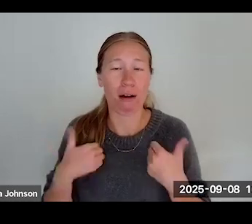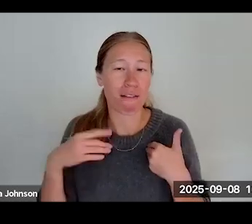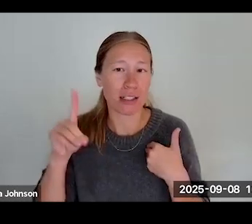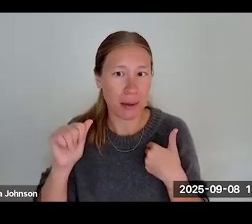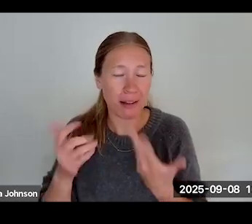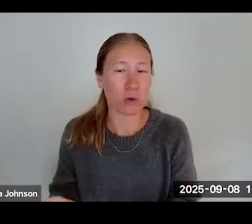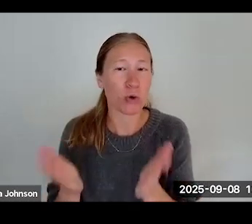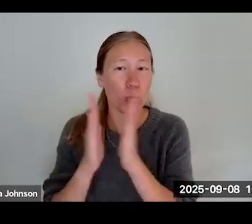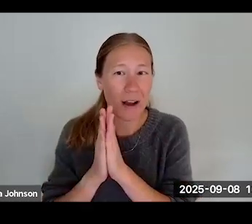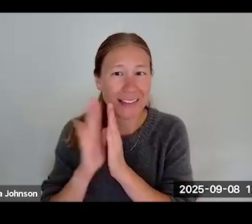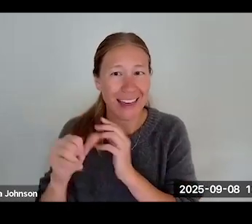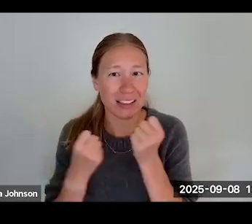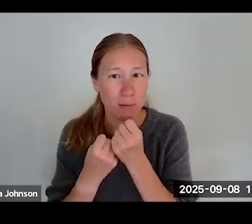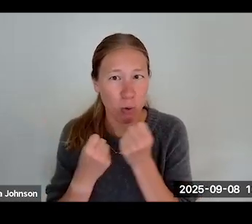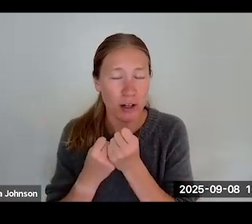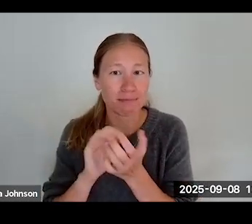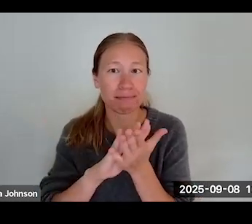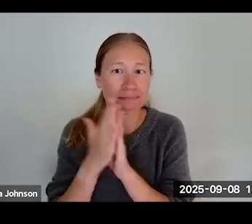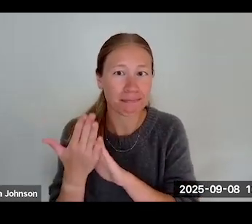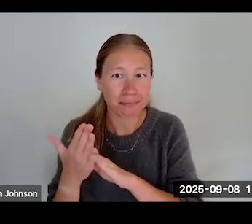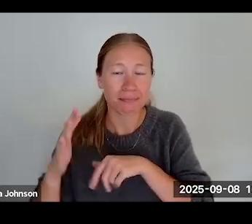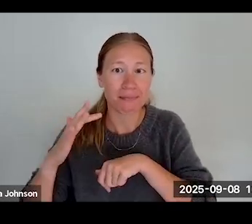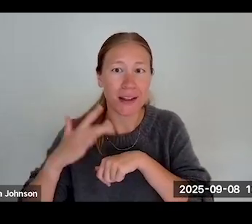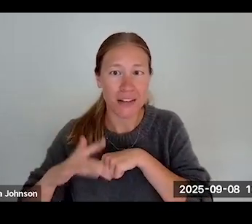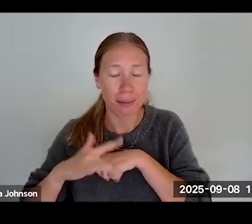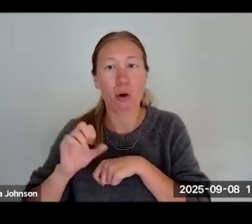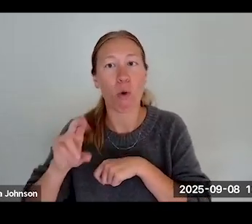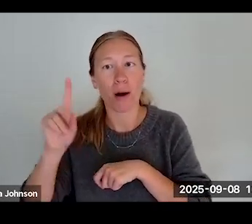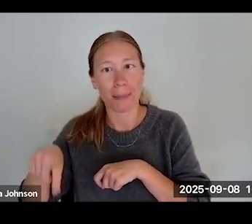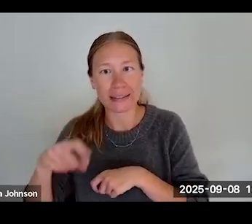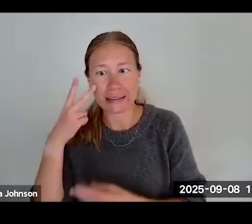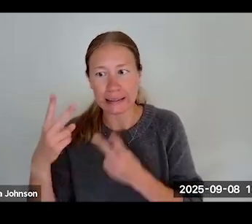request that support or need to see things made accessible